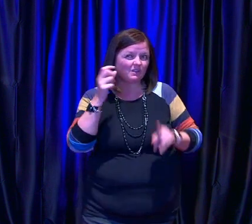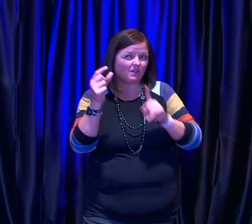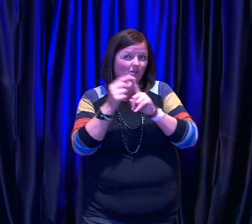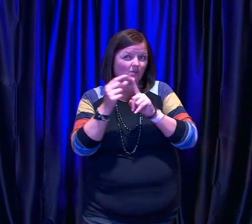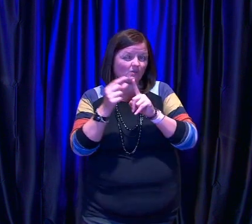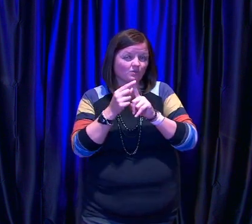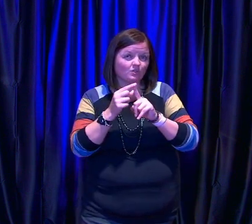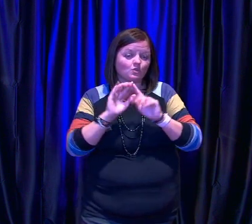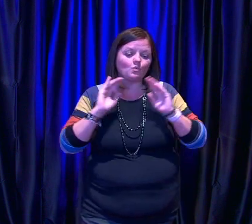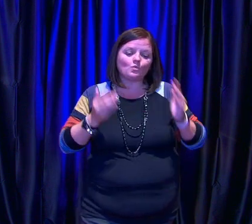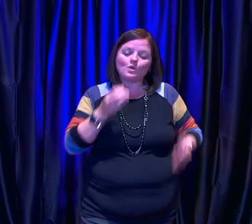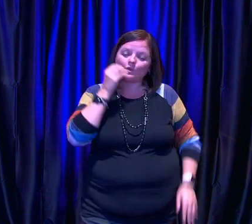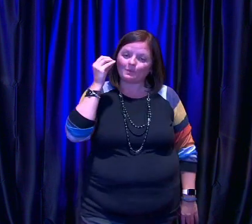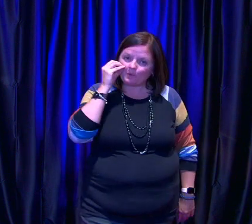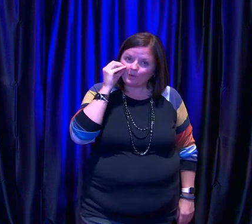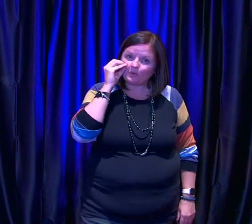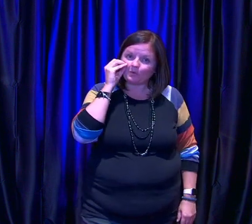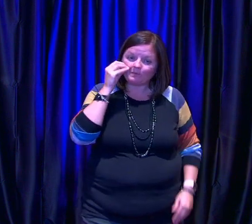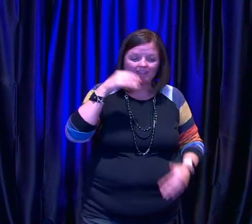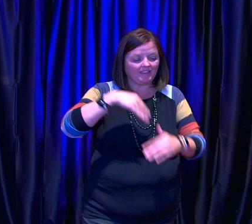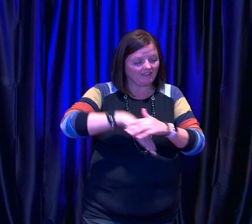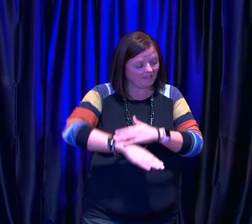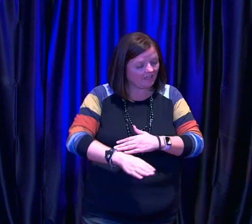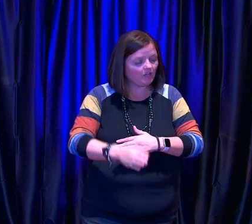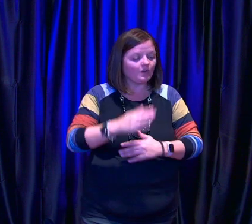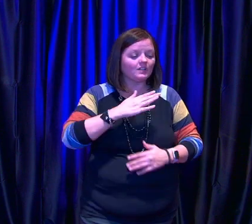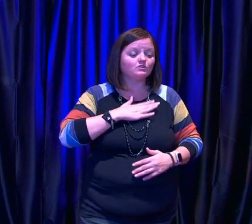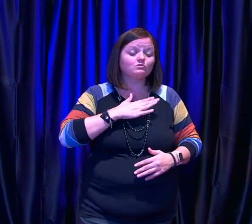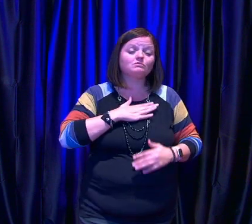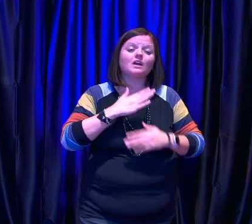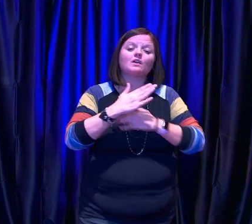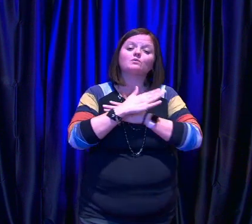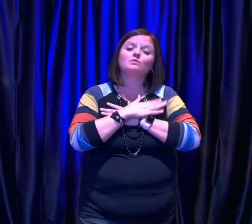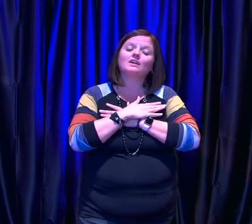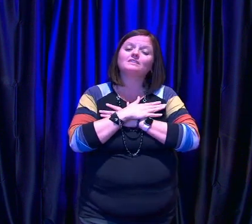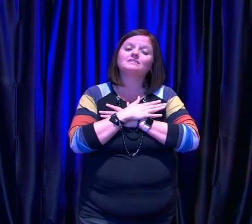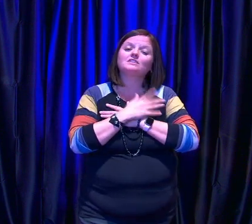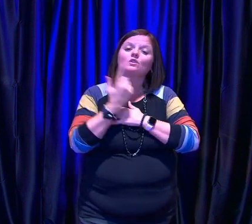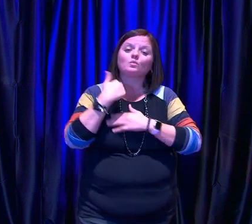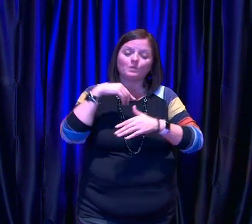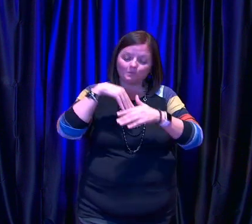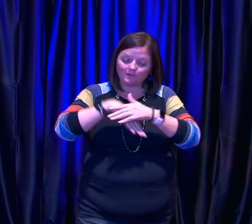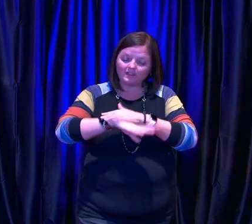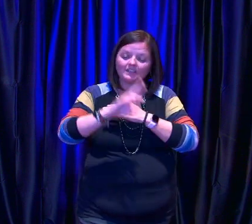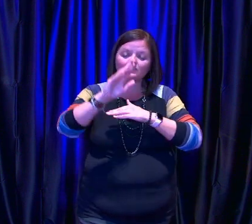welcome home enter into my rest we will enter into heaven and the